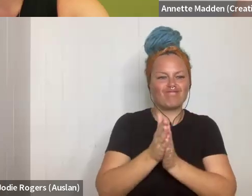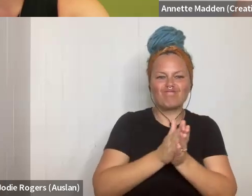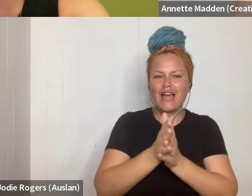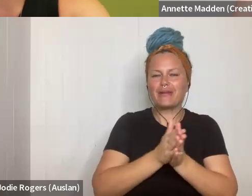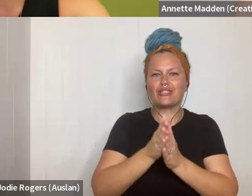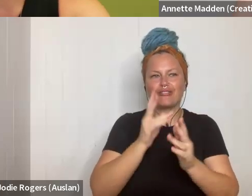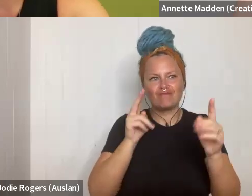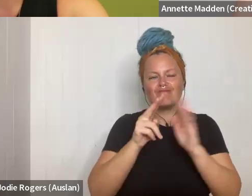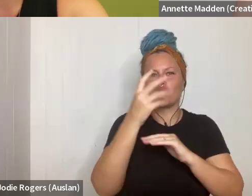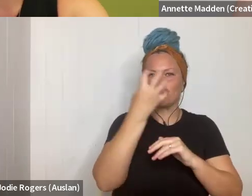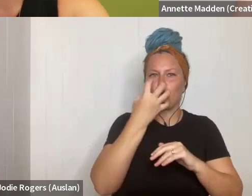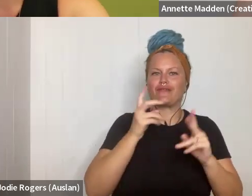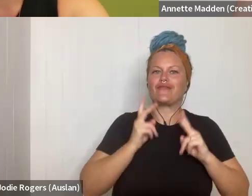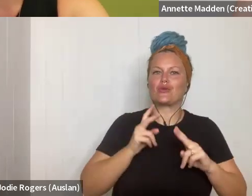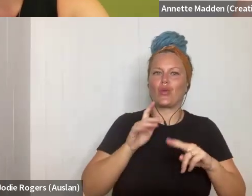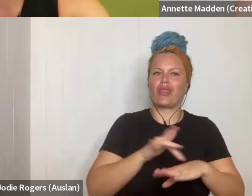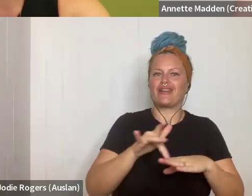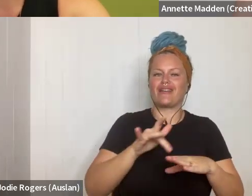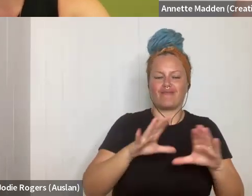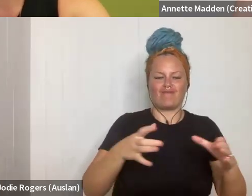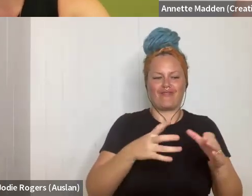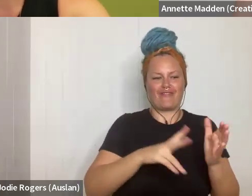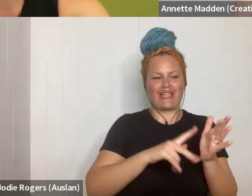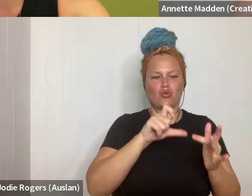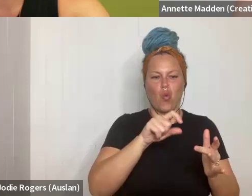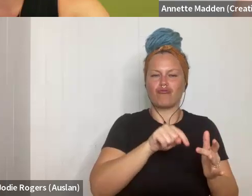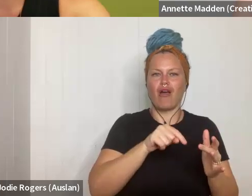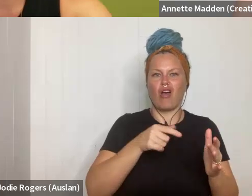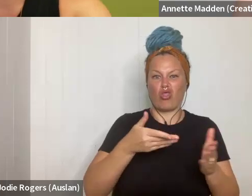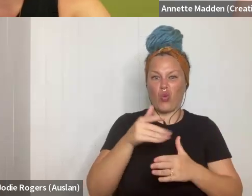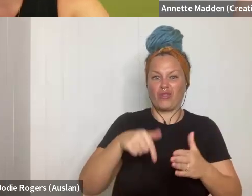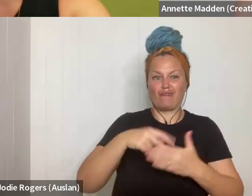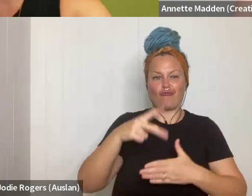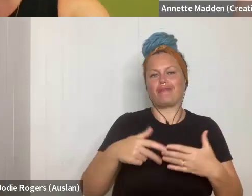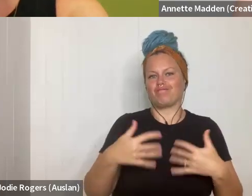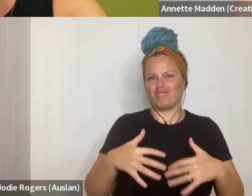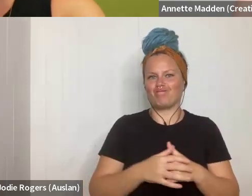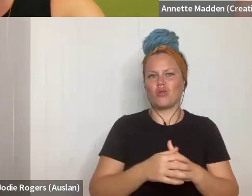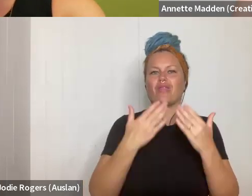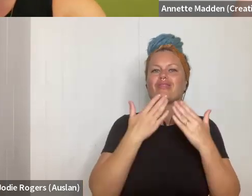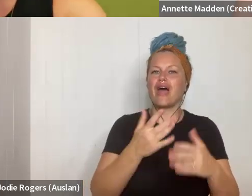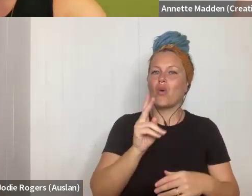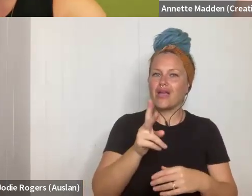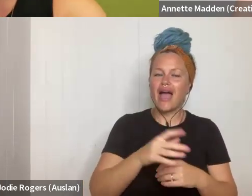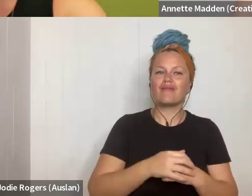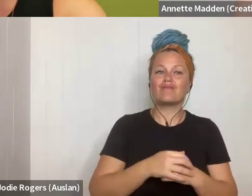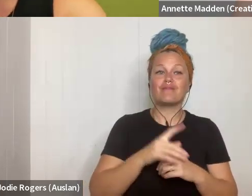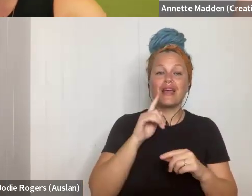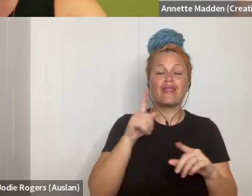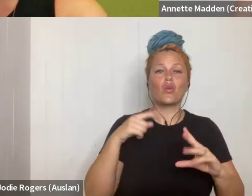as you embark on preparing this application, and we really look forward to seeing what comes in and the kind of incredible